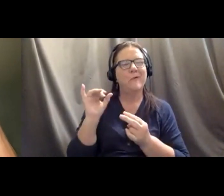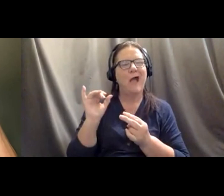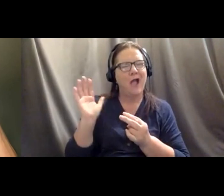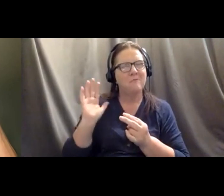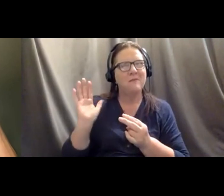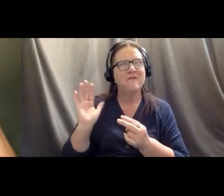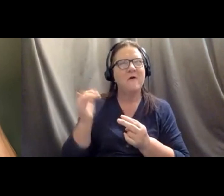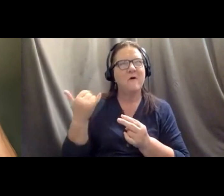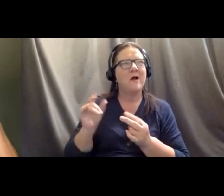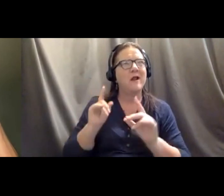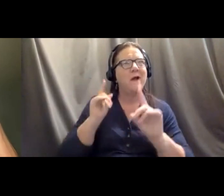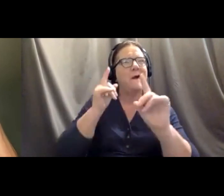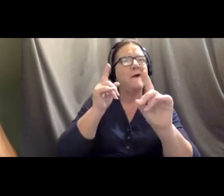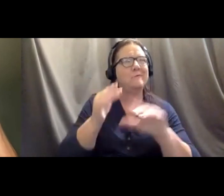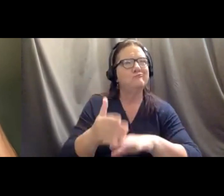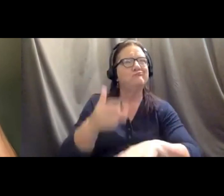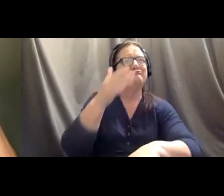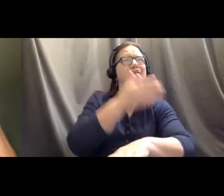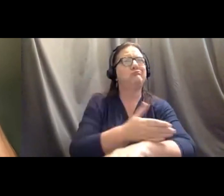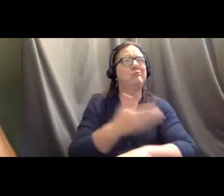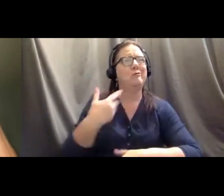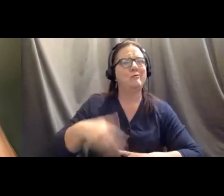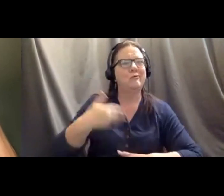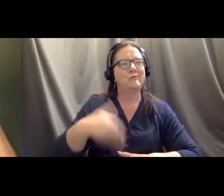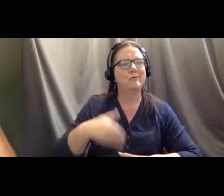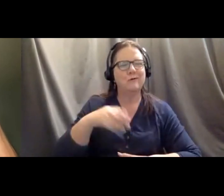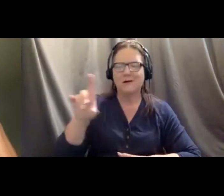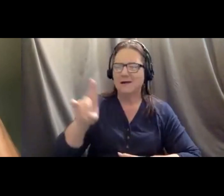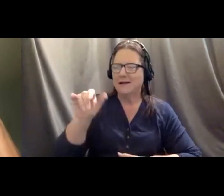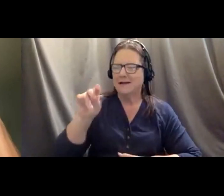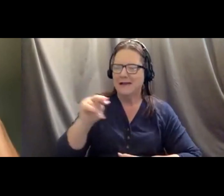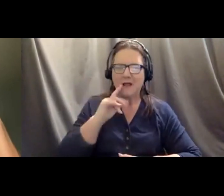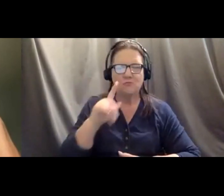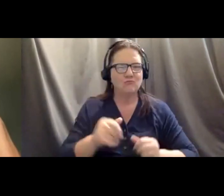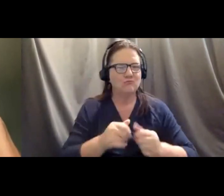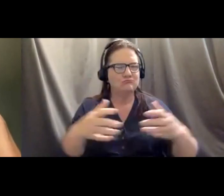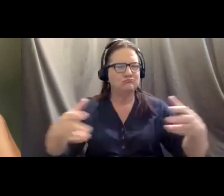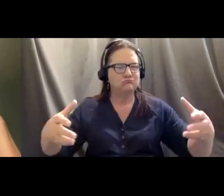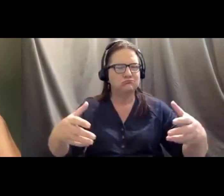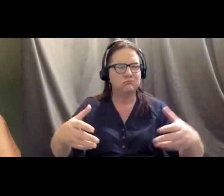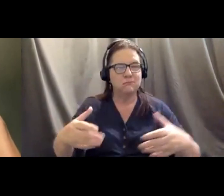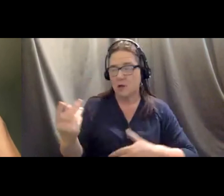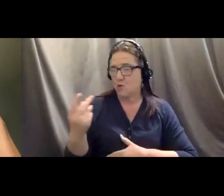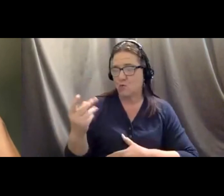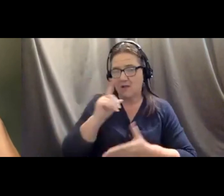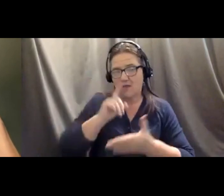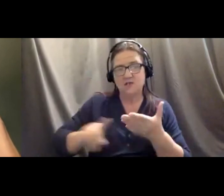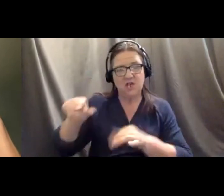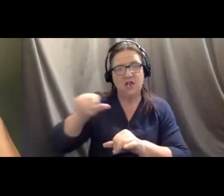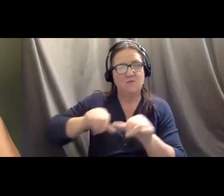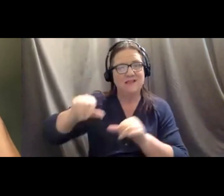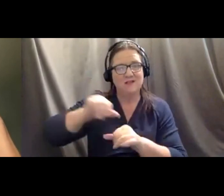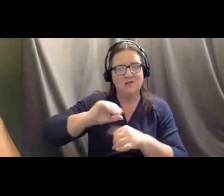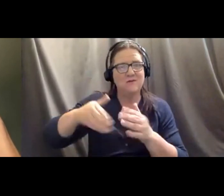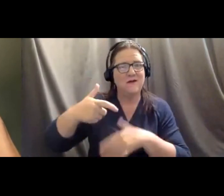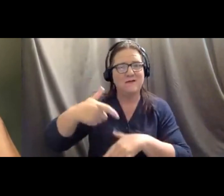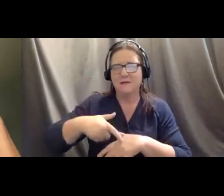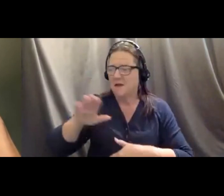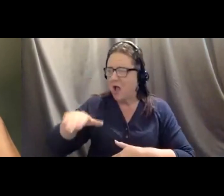with our DAN Coalition. We literally check in with ourselves all the time and say oh my golly.